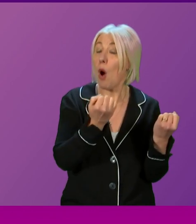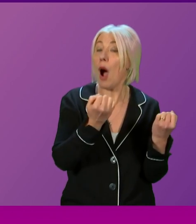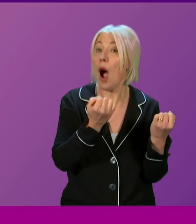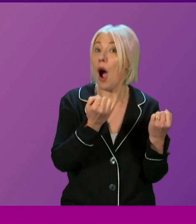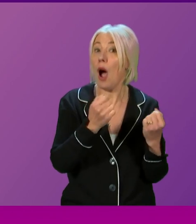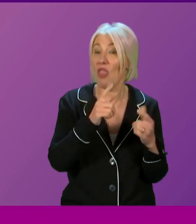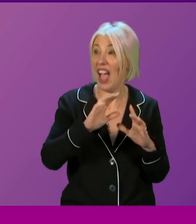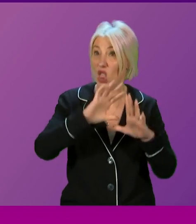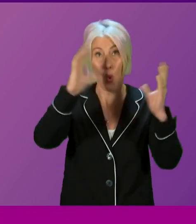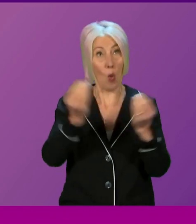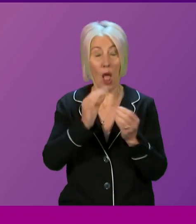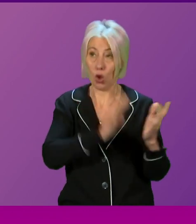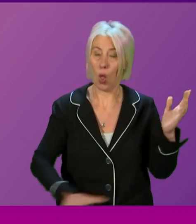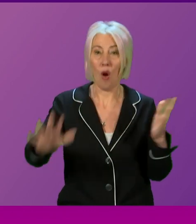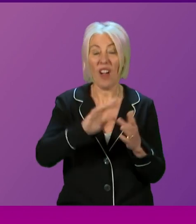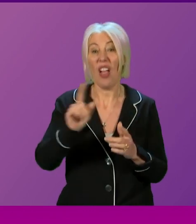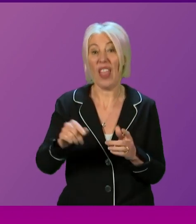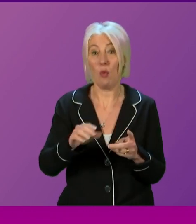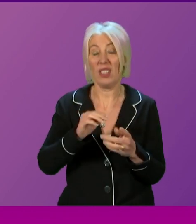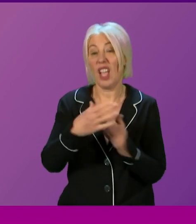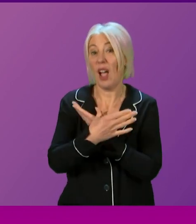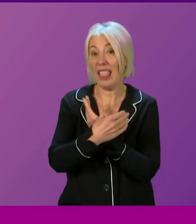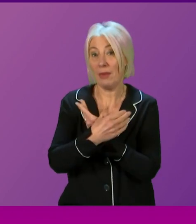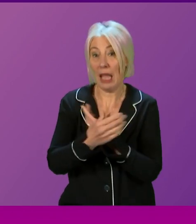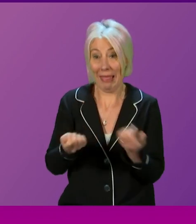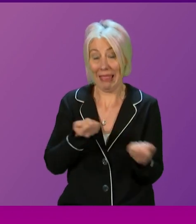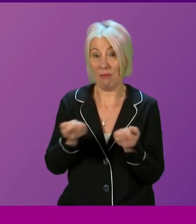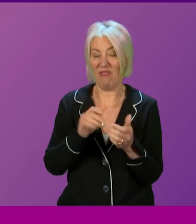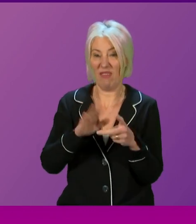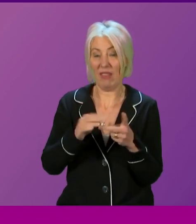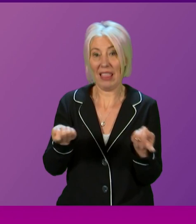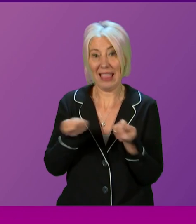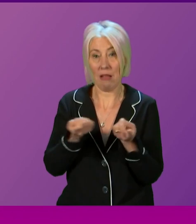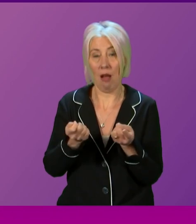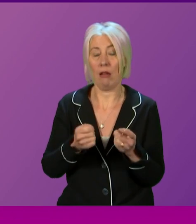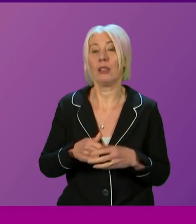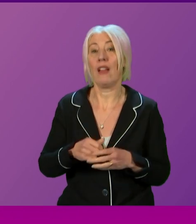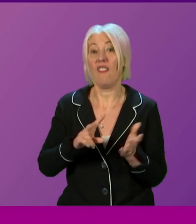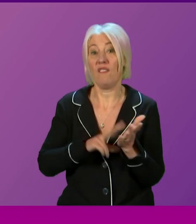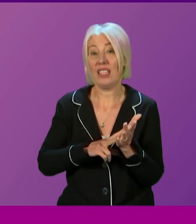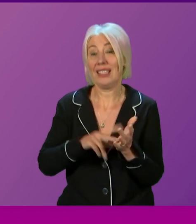If it is the case that Alex Cole-Hamilton is so distressed by the use of that figure